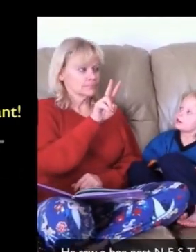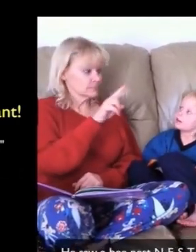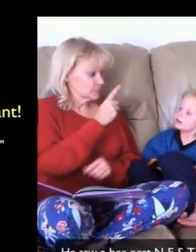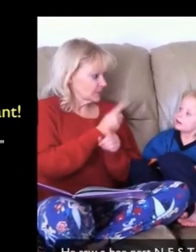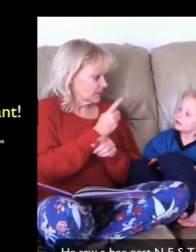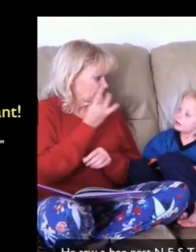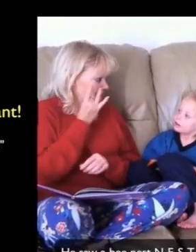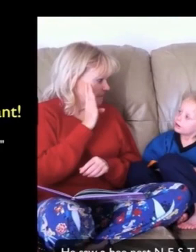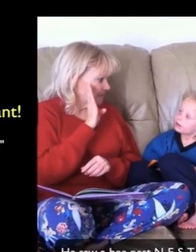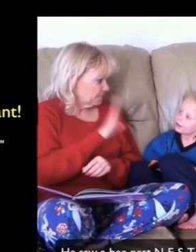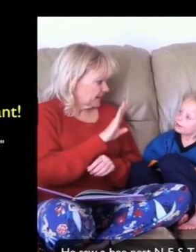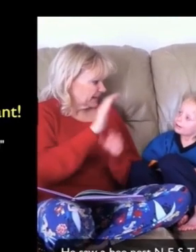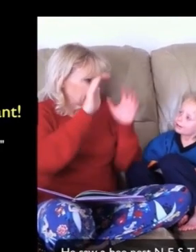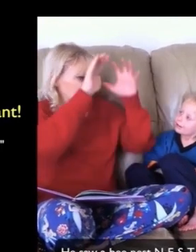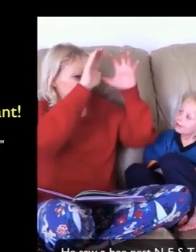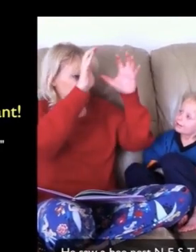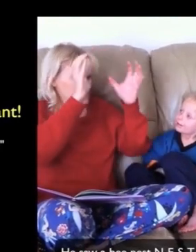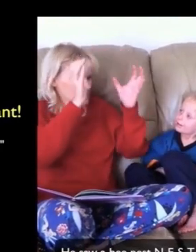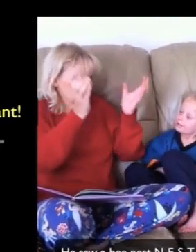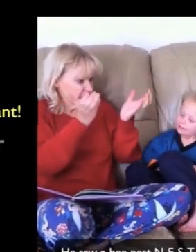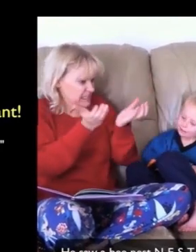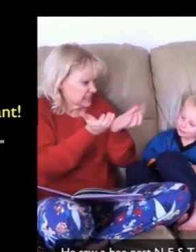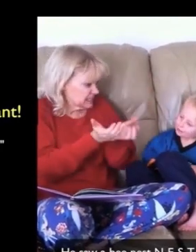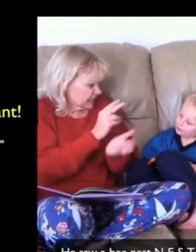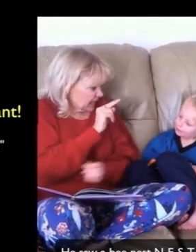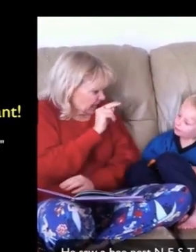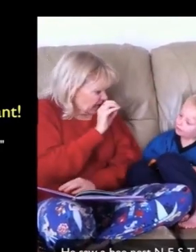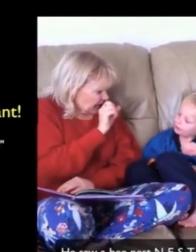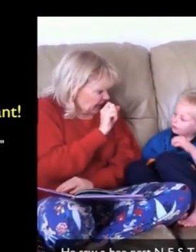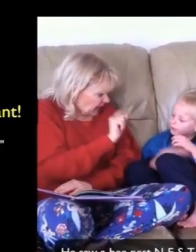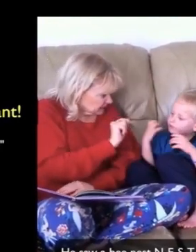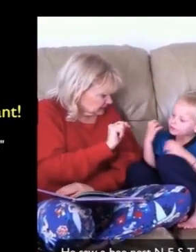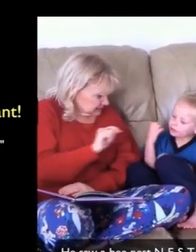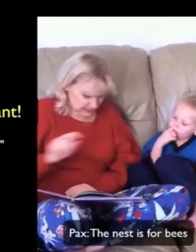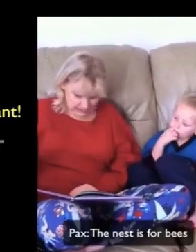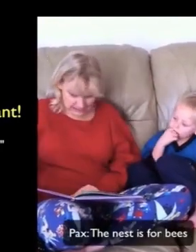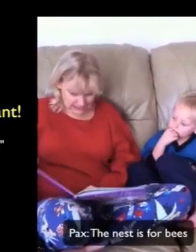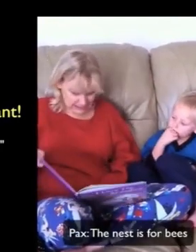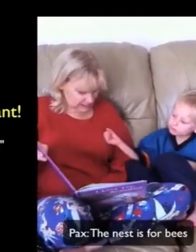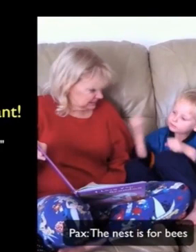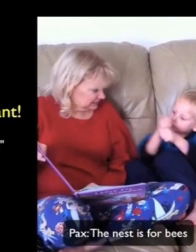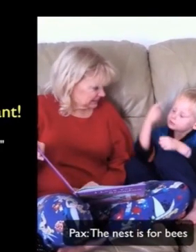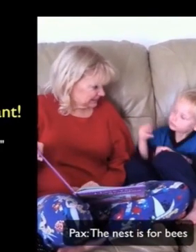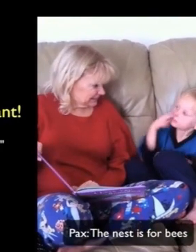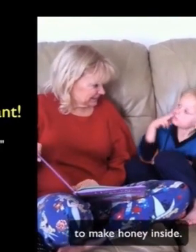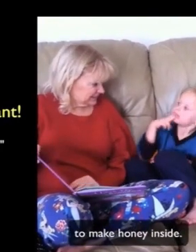He saw a beeʻs nest. N E S T. Little boy: The nest is